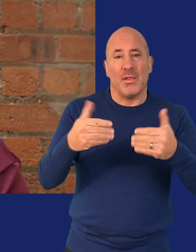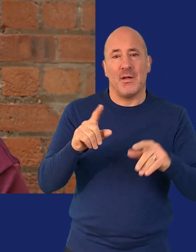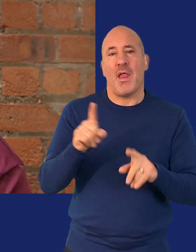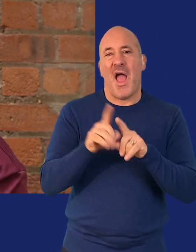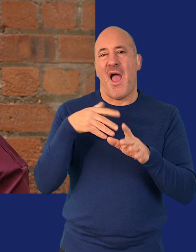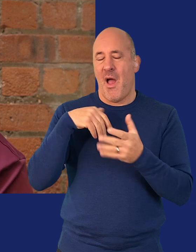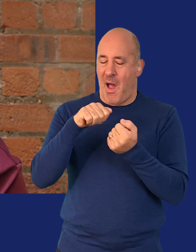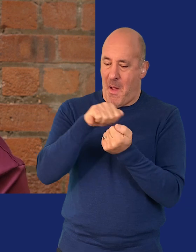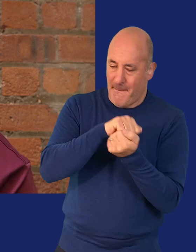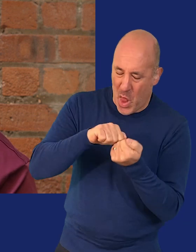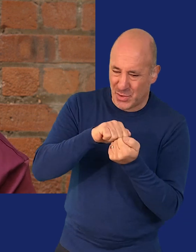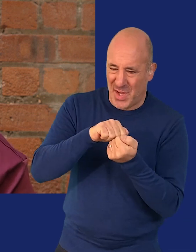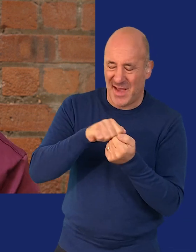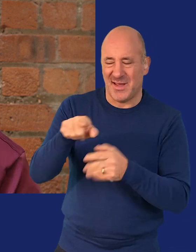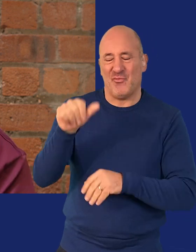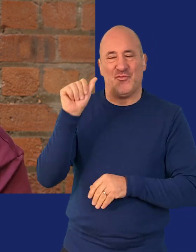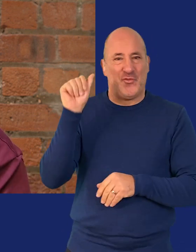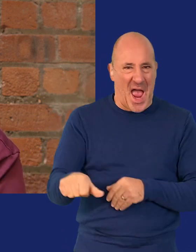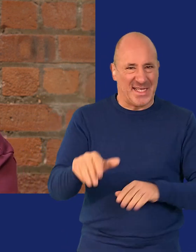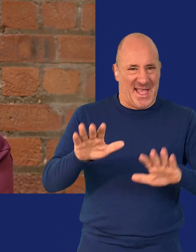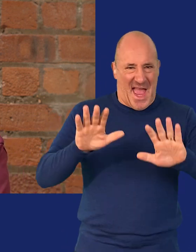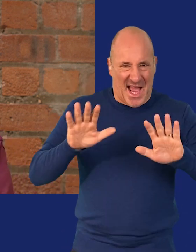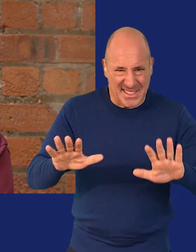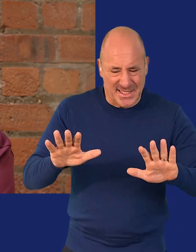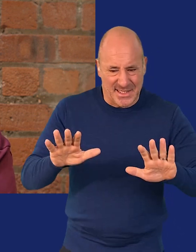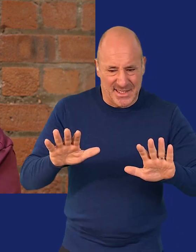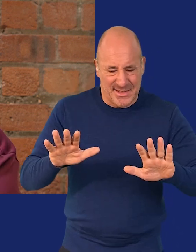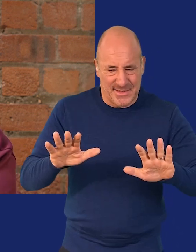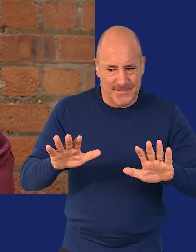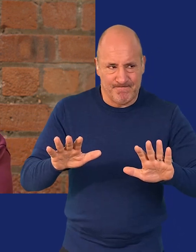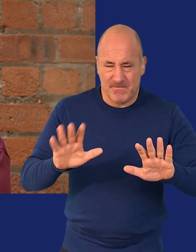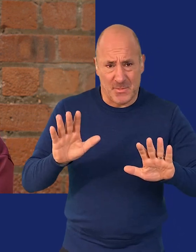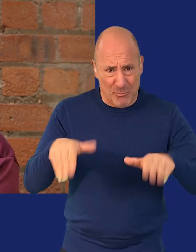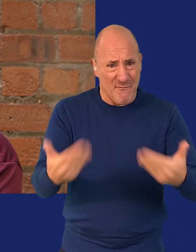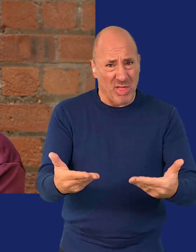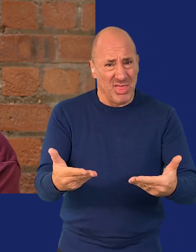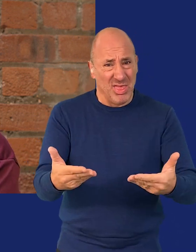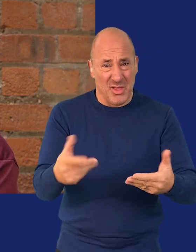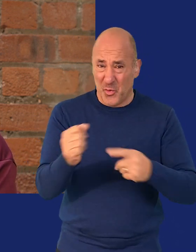I think apologising, recognising it, but then moving on, is key,